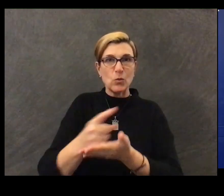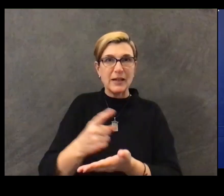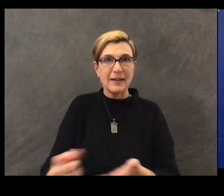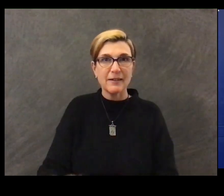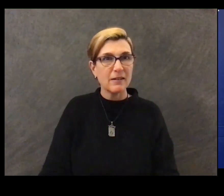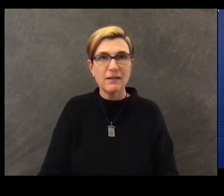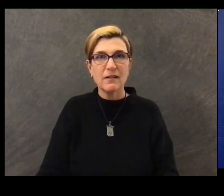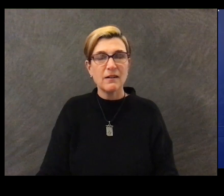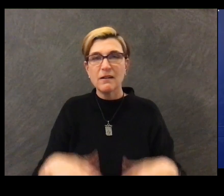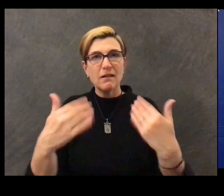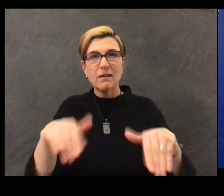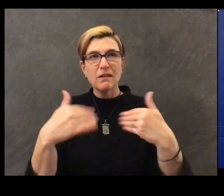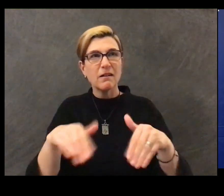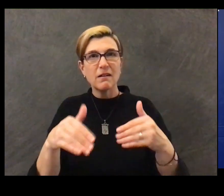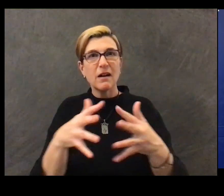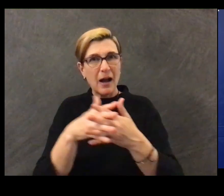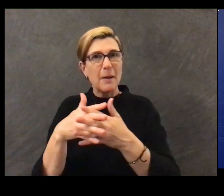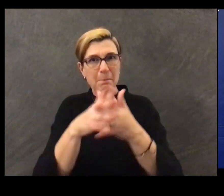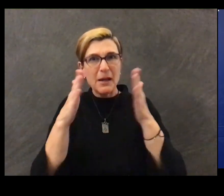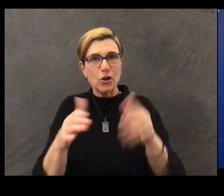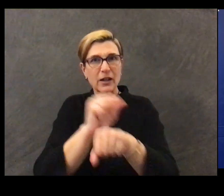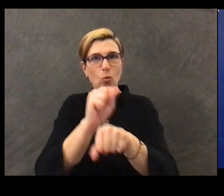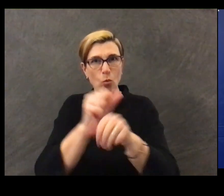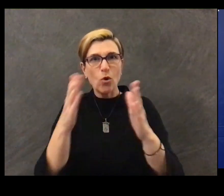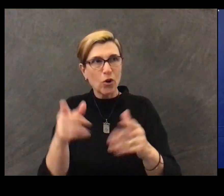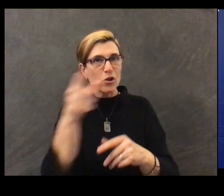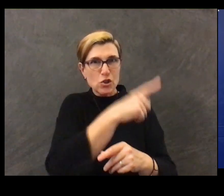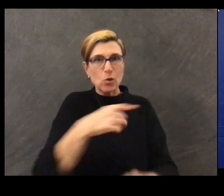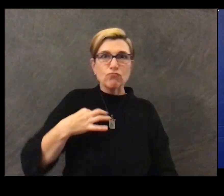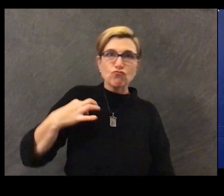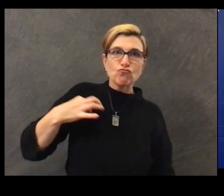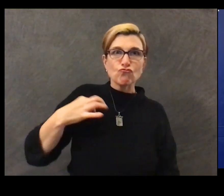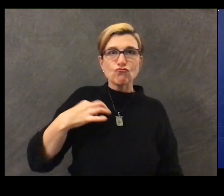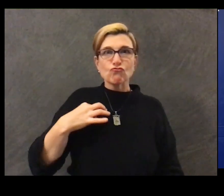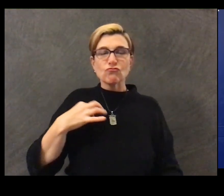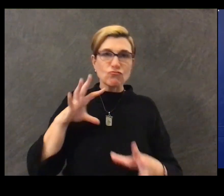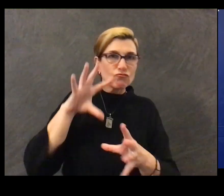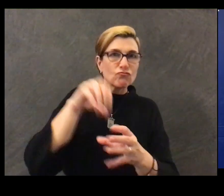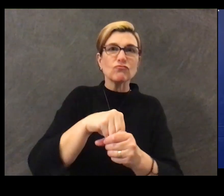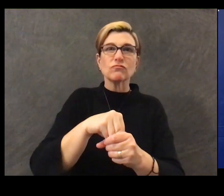American people have stepped up to make the sacrifices and endure the hardship